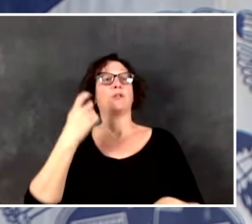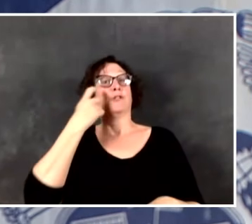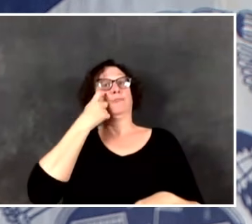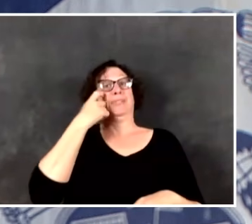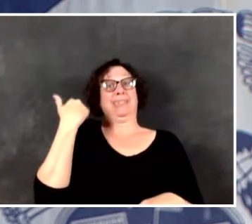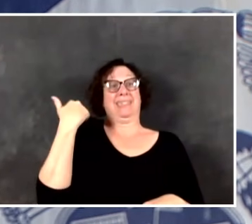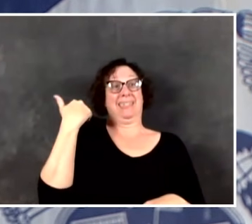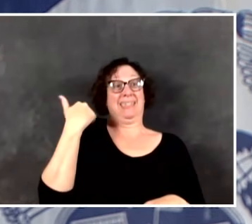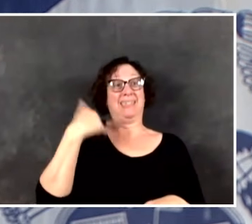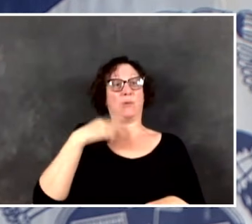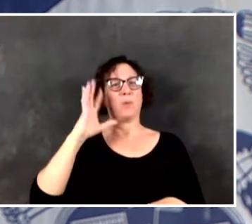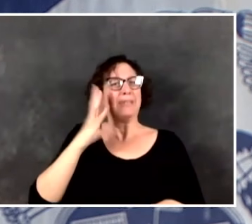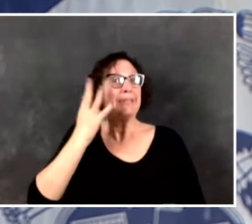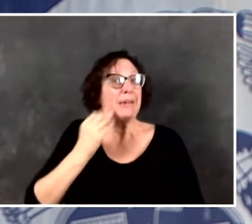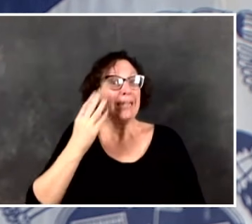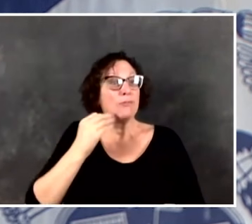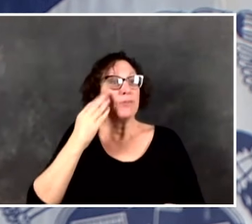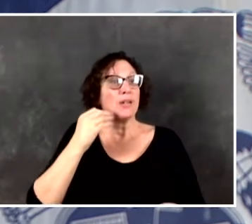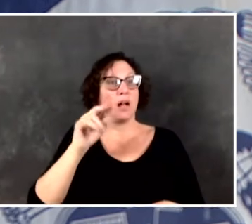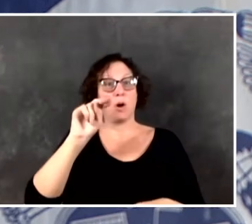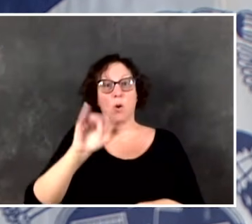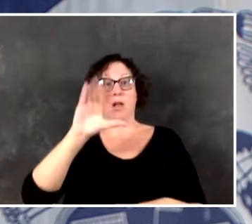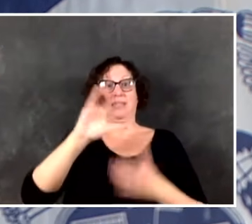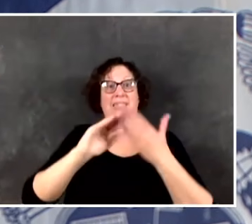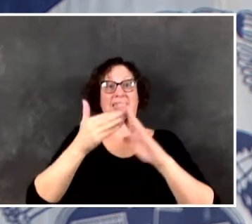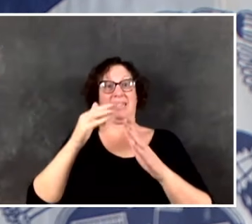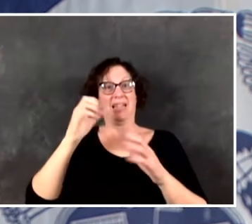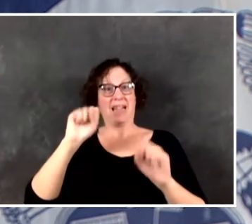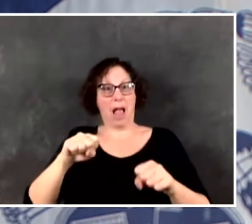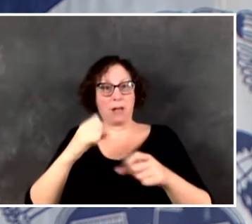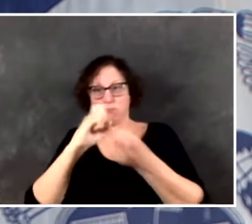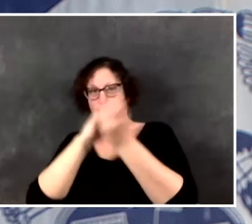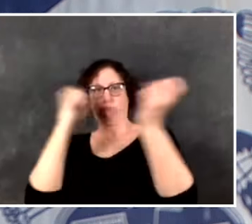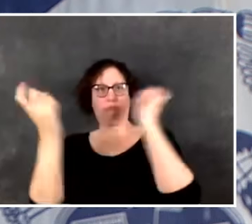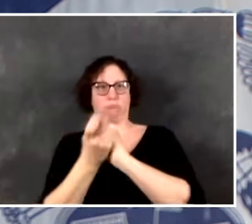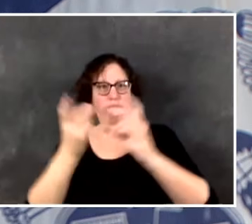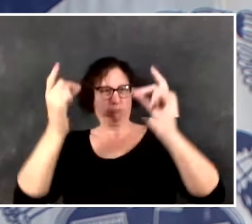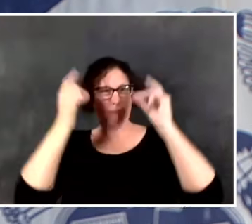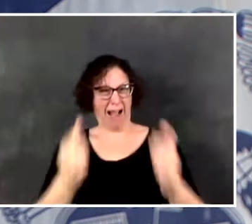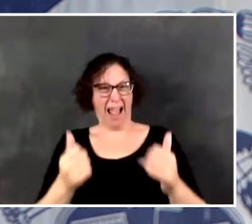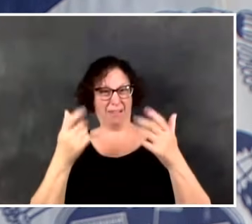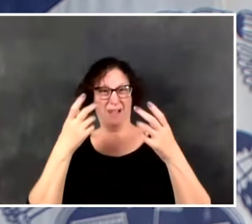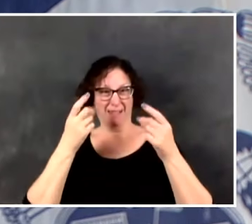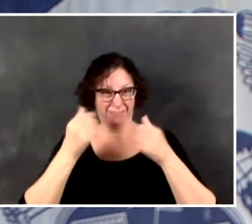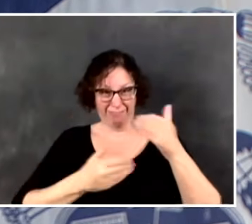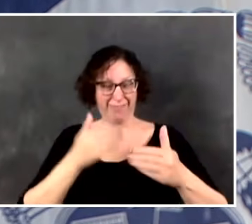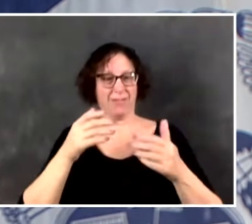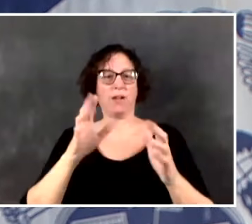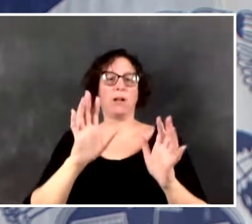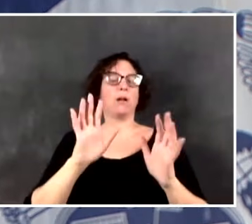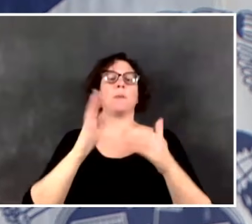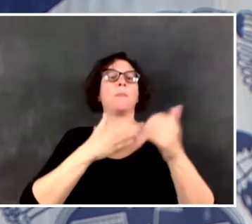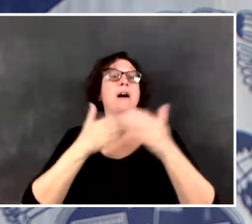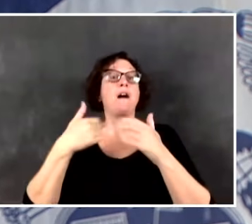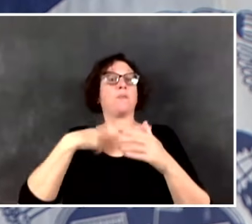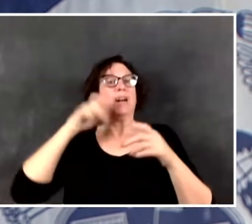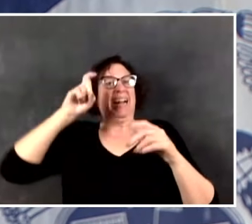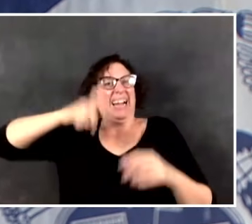YOU CAN MAKE CHANGE IN THIS CITY. THSI PALCISE CAPABLE OF GREAT THINGS AND PEOPLE OF THIS CITY ARE CAPABLE OF GREAT THINGS.